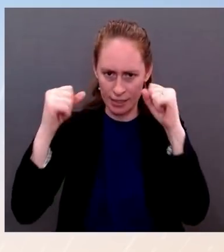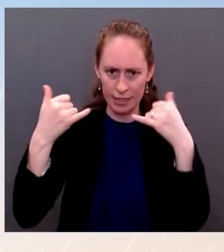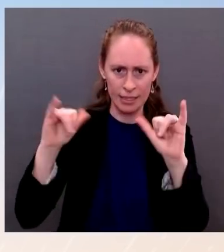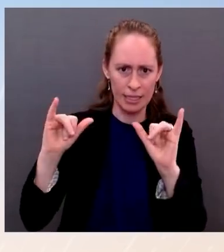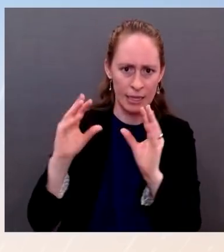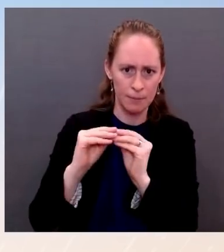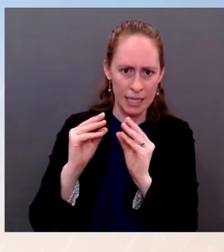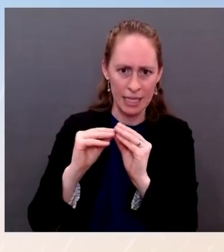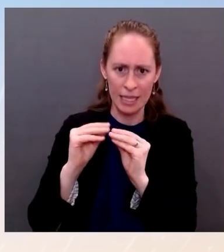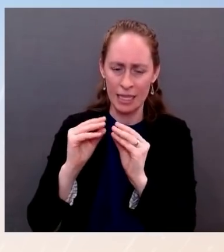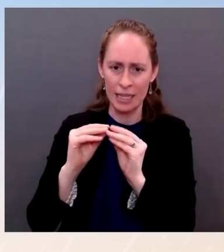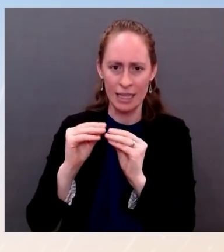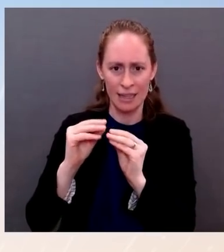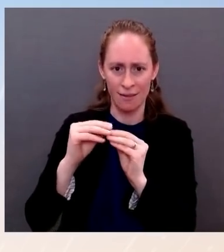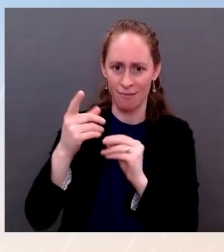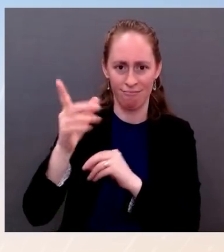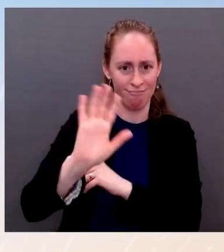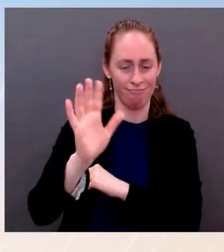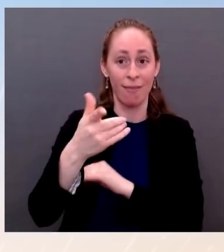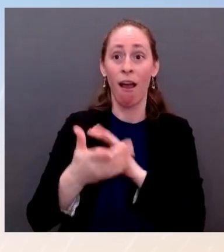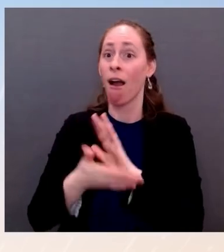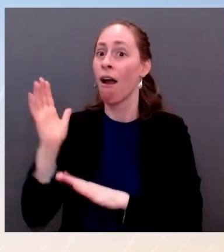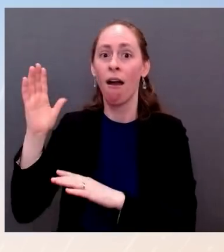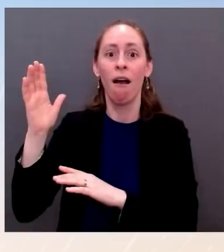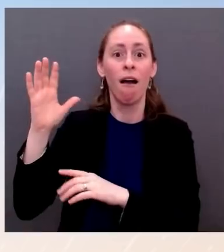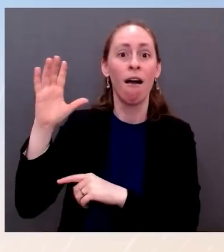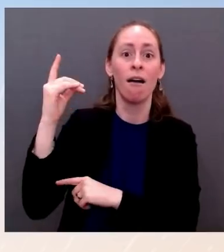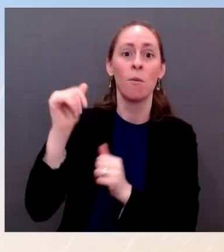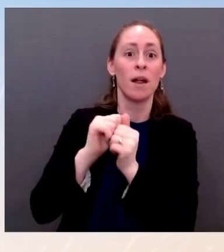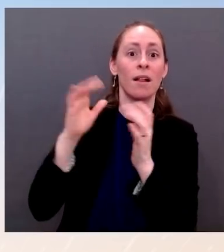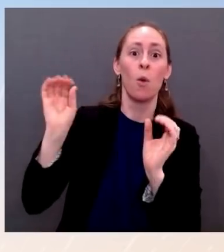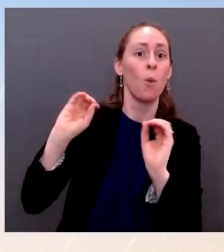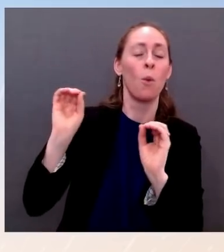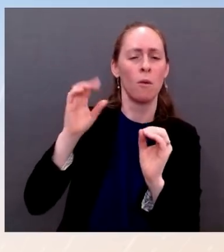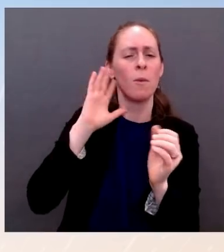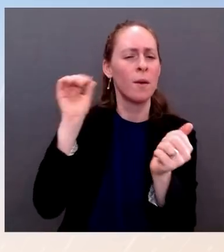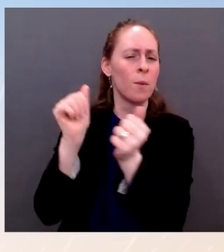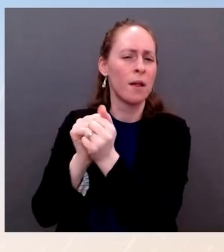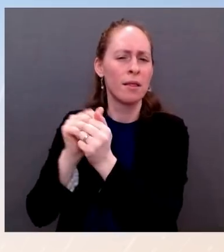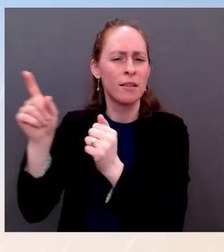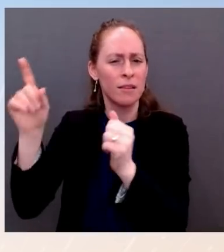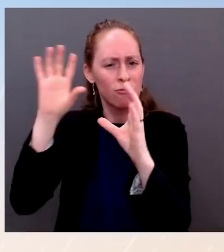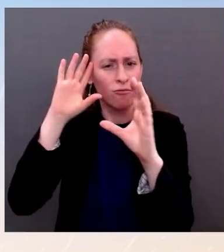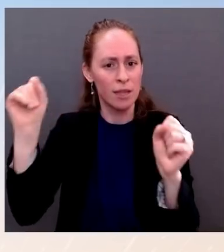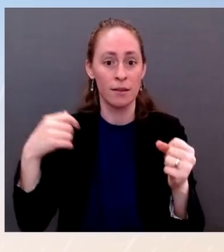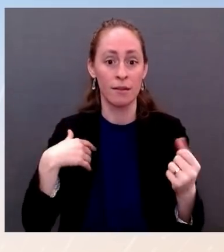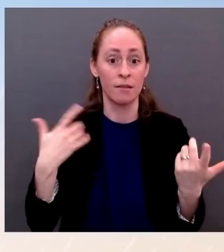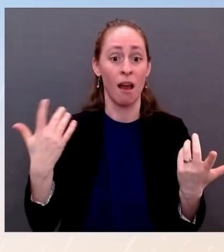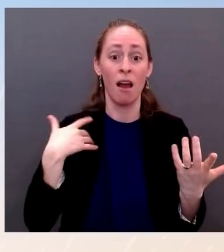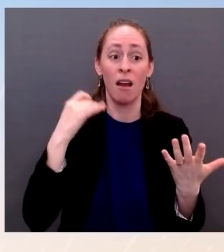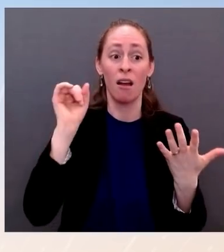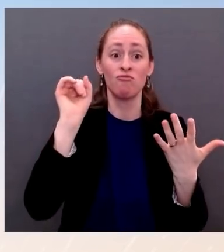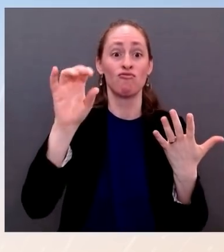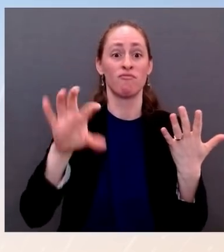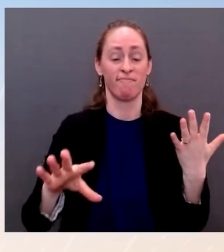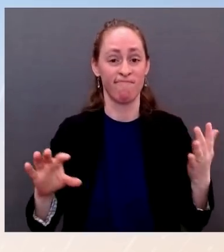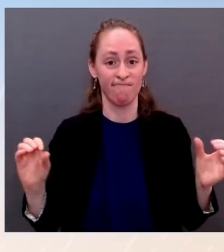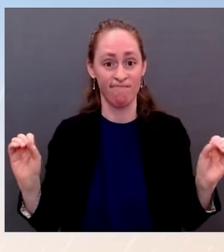Okay, I don't have anything at the top. I know you've covered a lot of topics, but I know there's a lot going on in the world, so why don't we go to whatever else -- or that -- that you'd like to discuss.